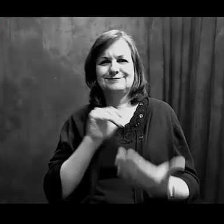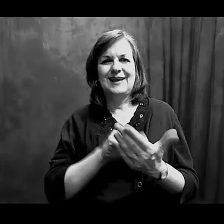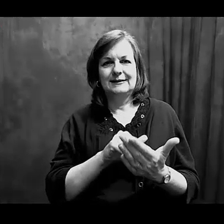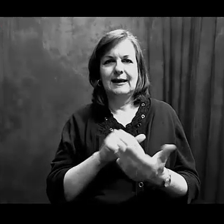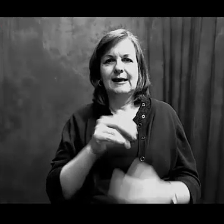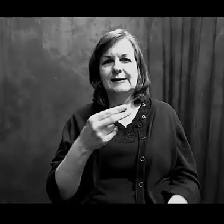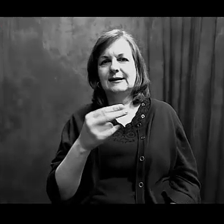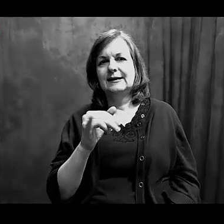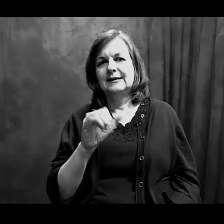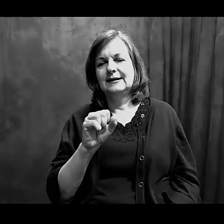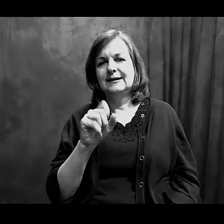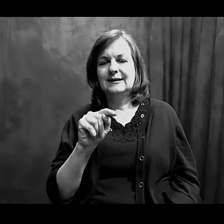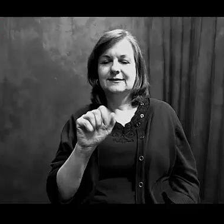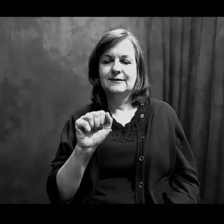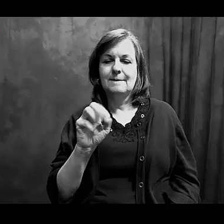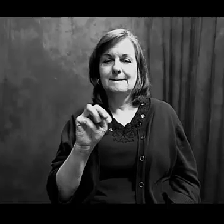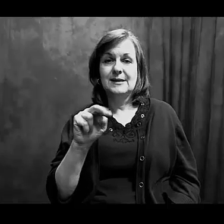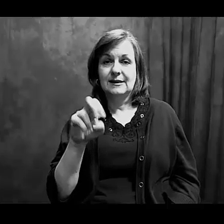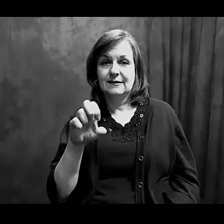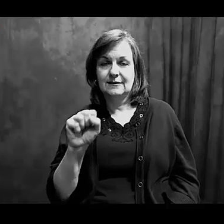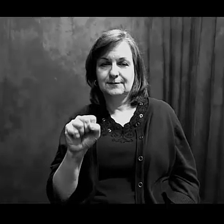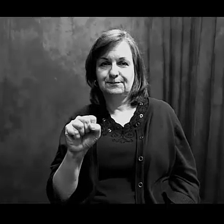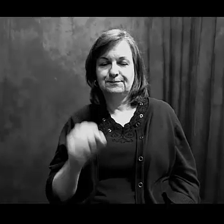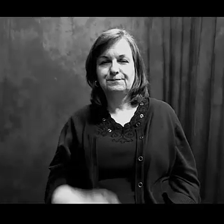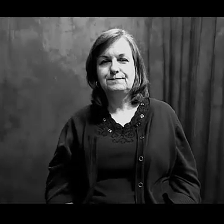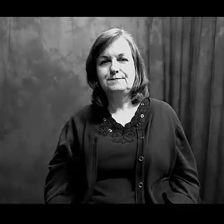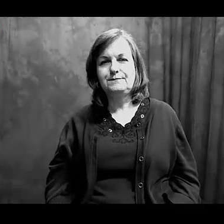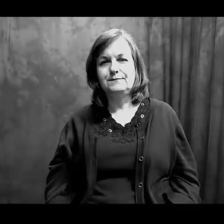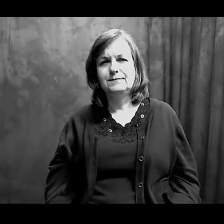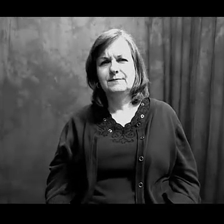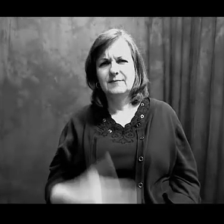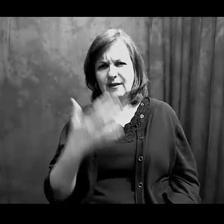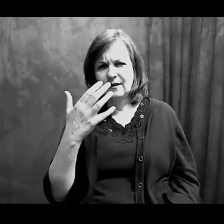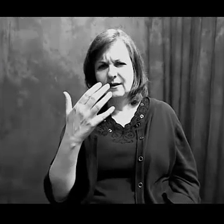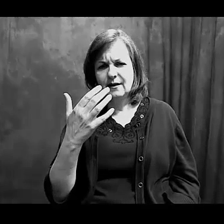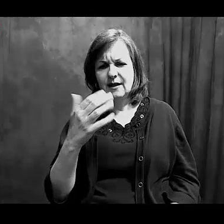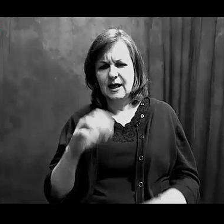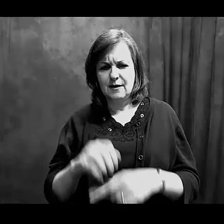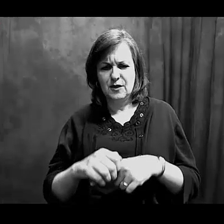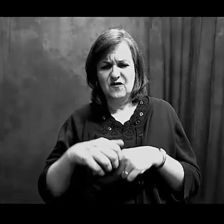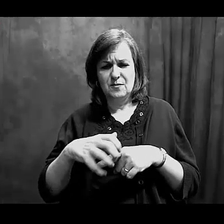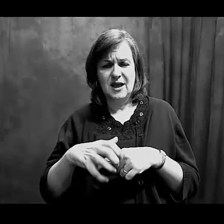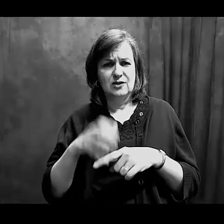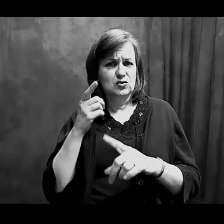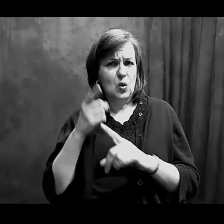now the whole idea with inflammation is it's going to slow the spread of anything bad